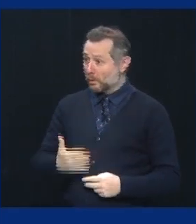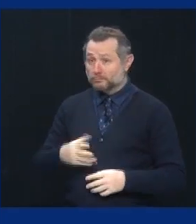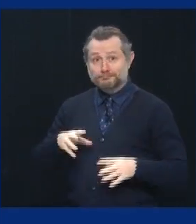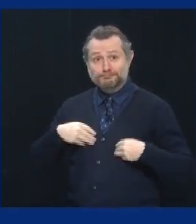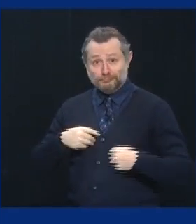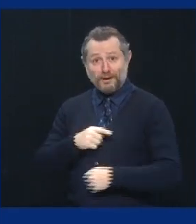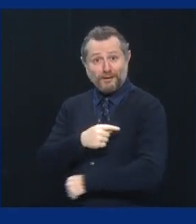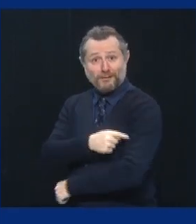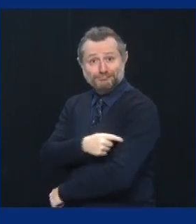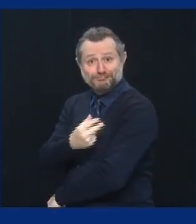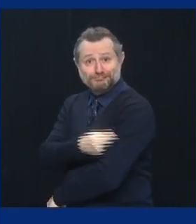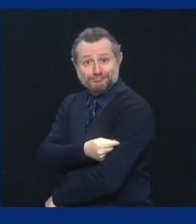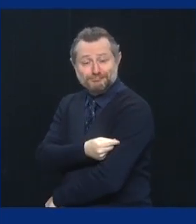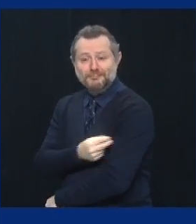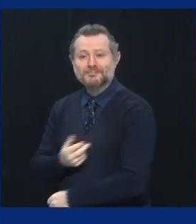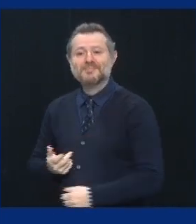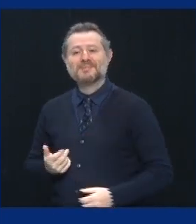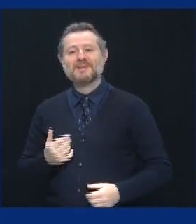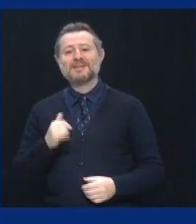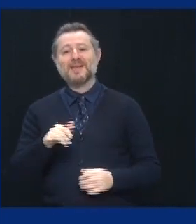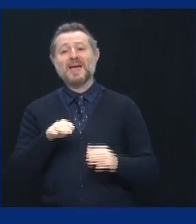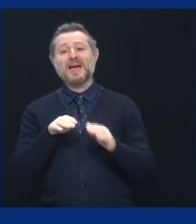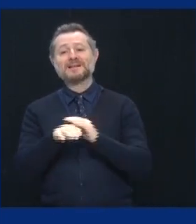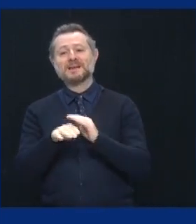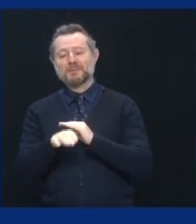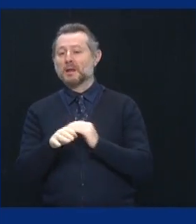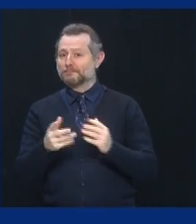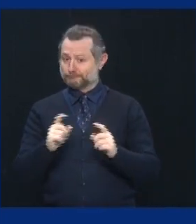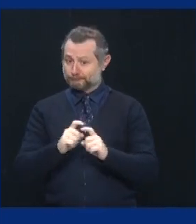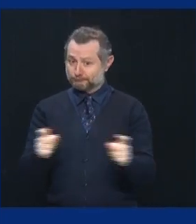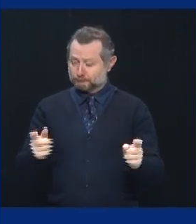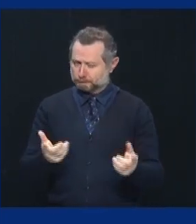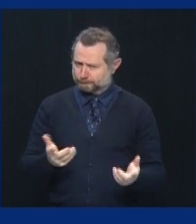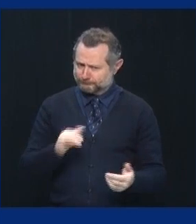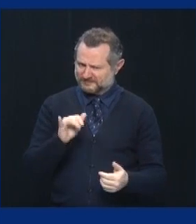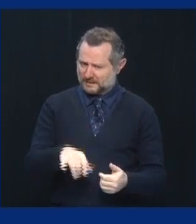TWO ISSUES WITH THE VACCINE. CAN YOU GET IT?